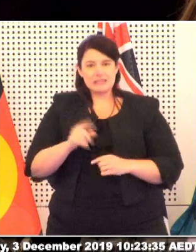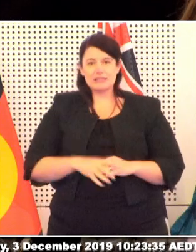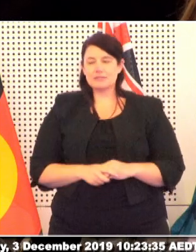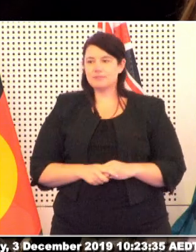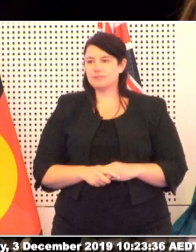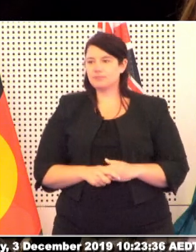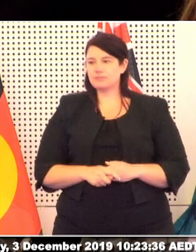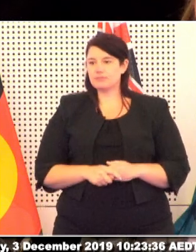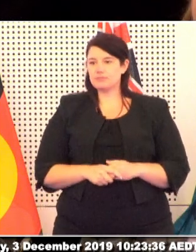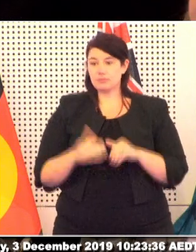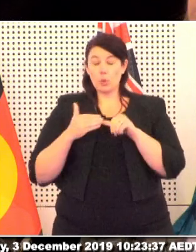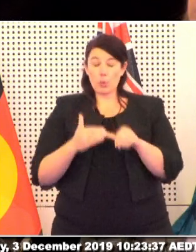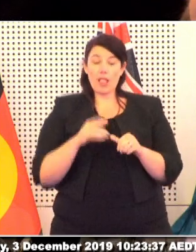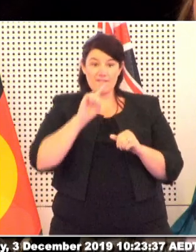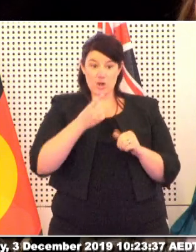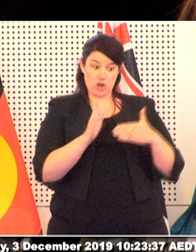was the closure of institutions, and as I mentioned